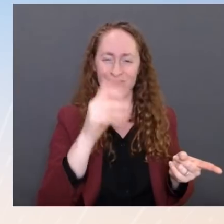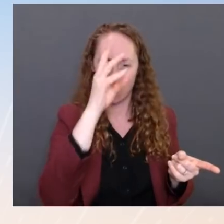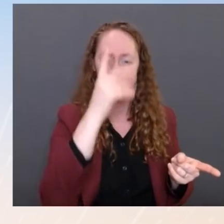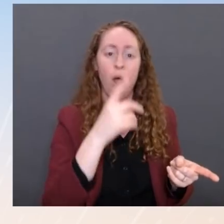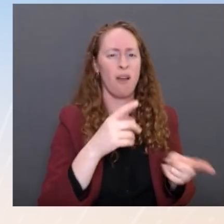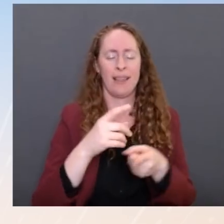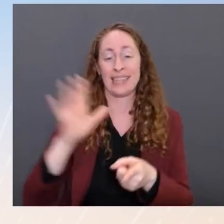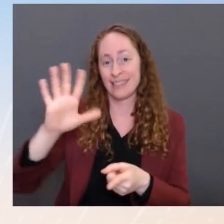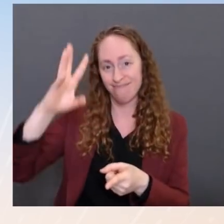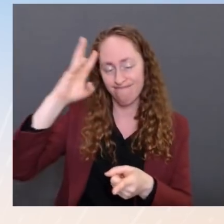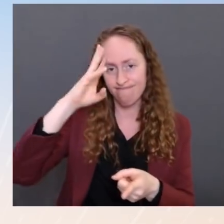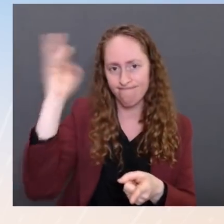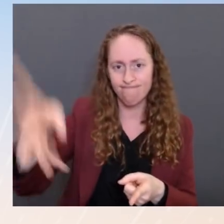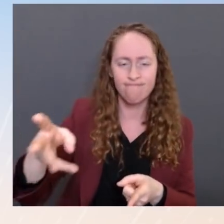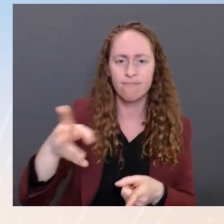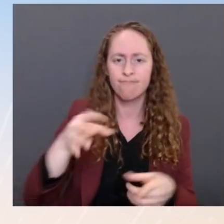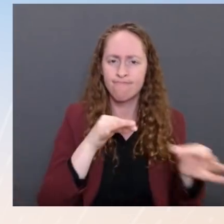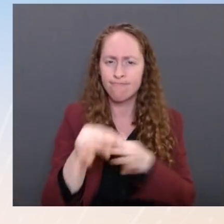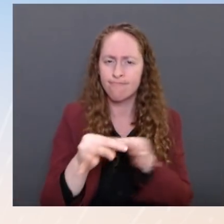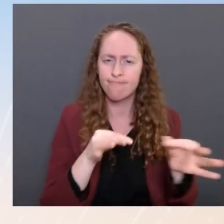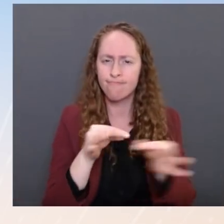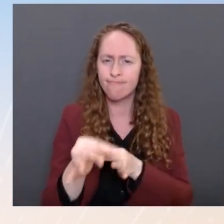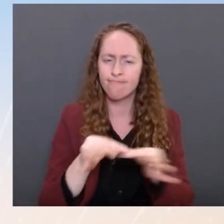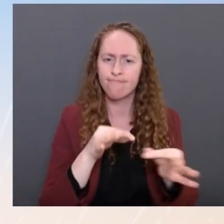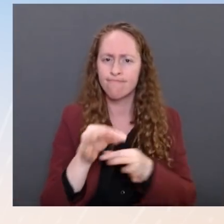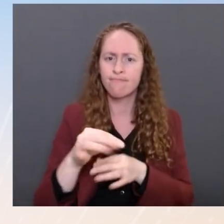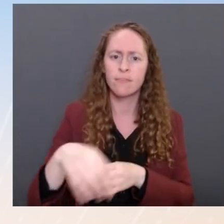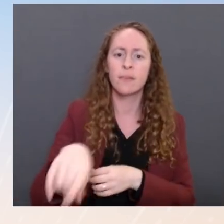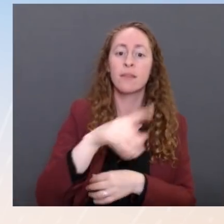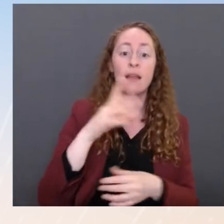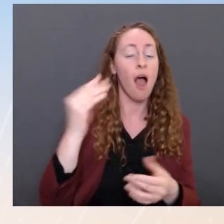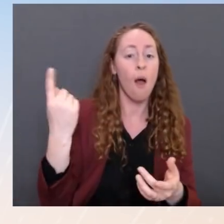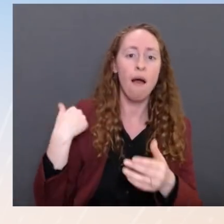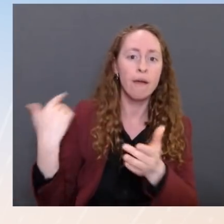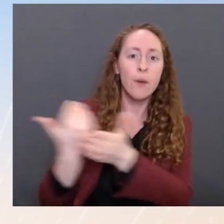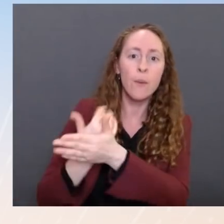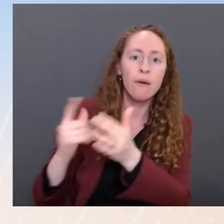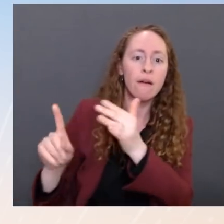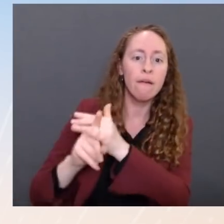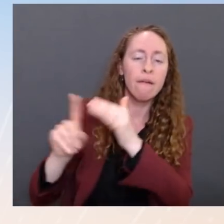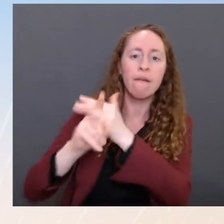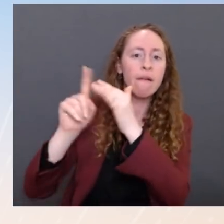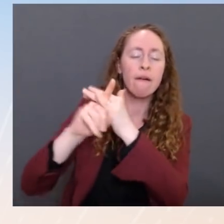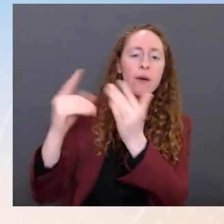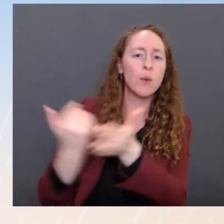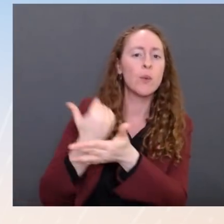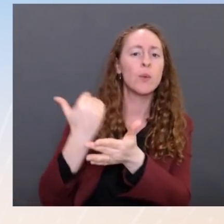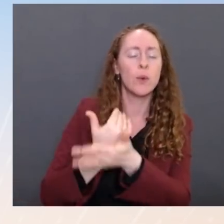And we, as parents, need to keep educating ourselves about what's out there so we can make sure our kids have access